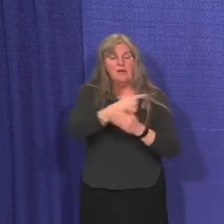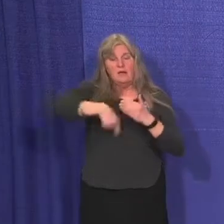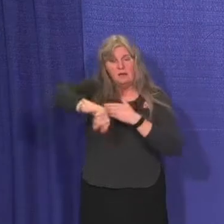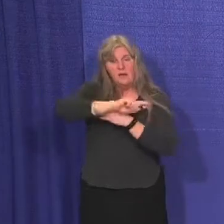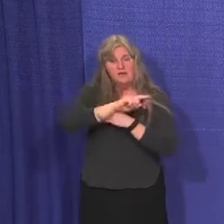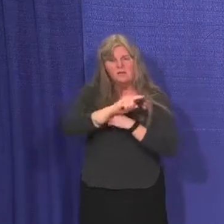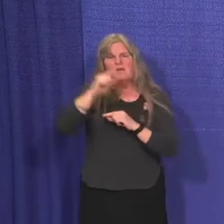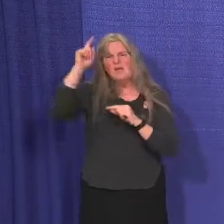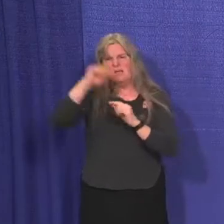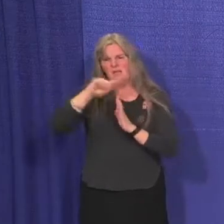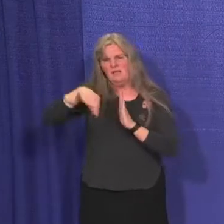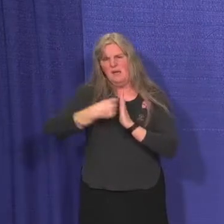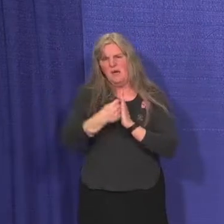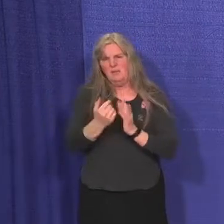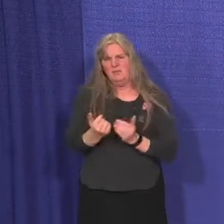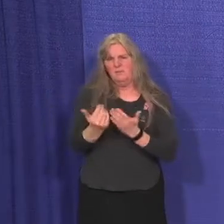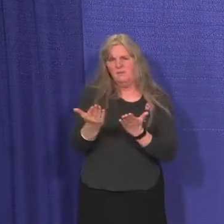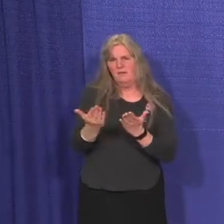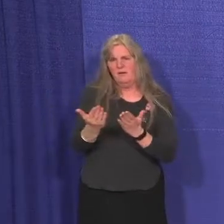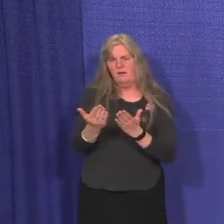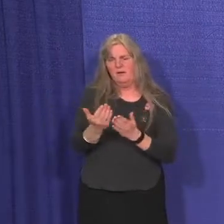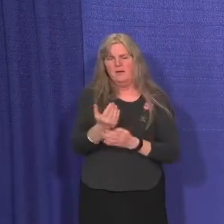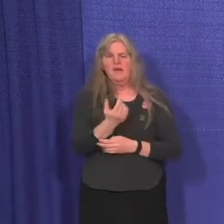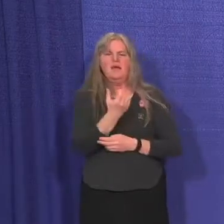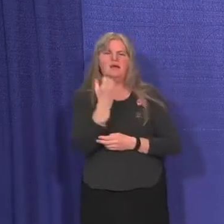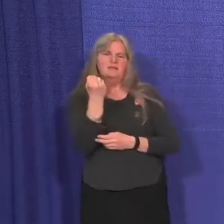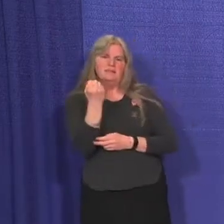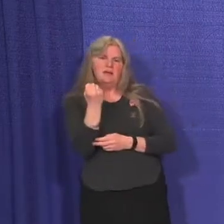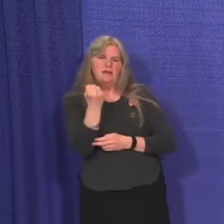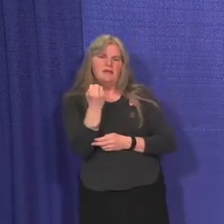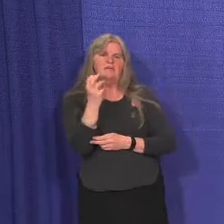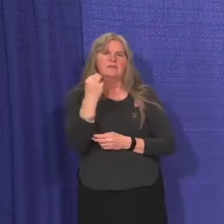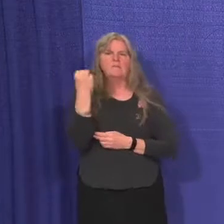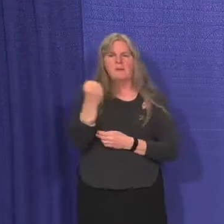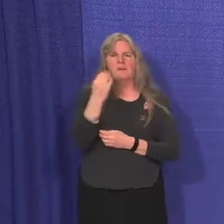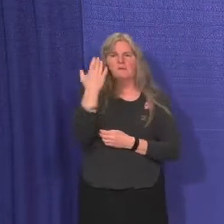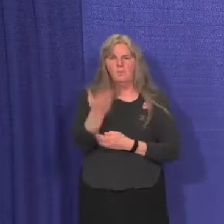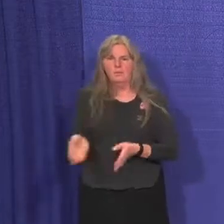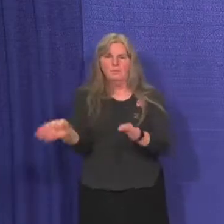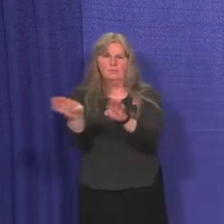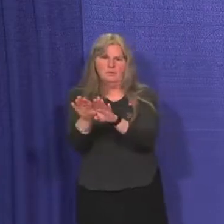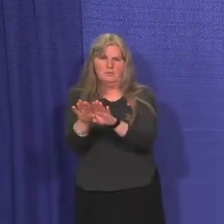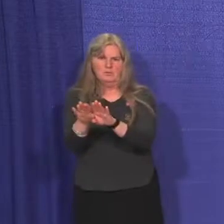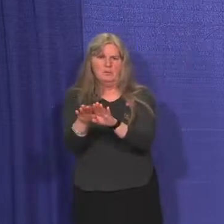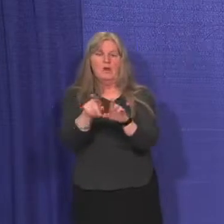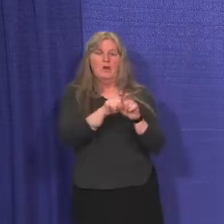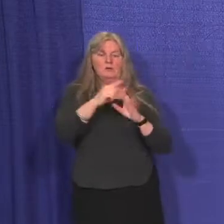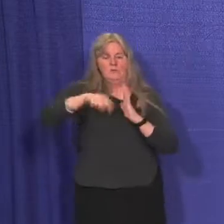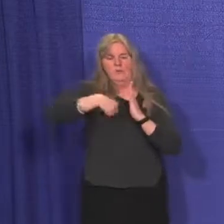place to support ongoing role vaccination by placing Moderna vaccine in the community health